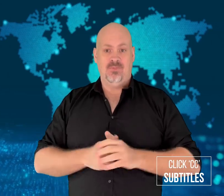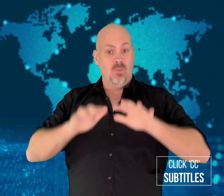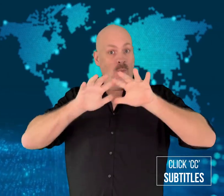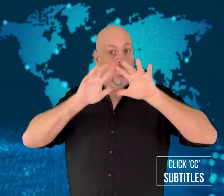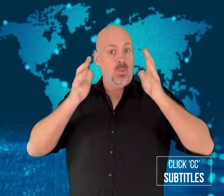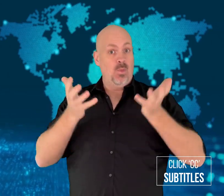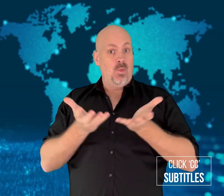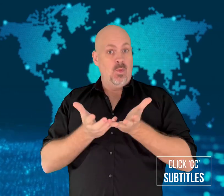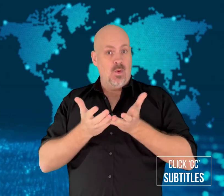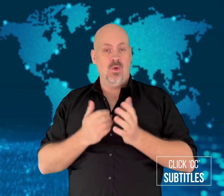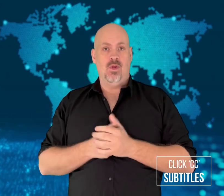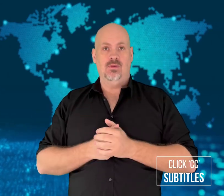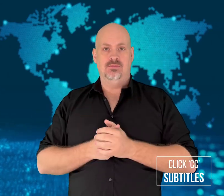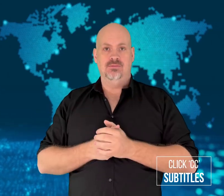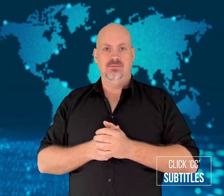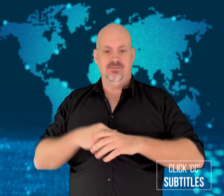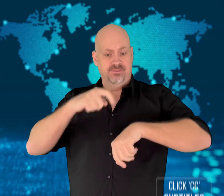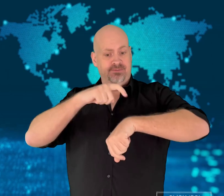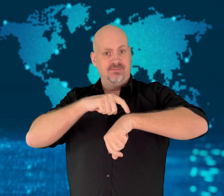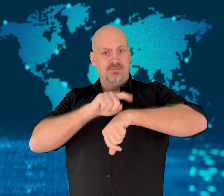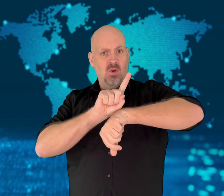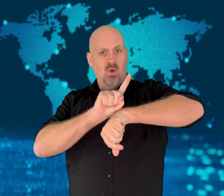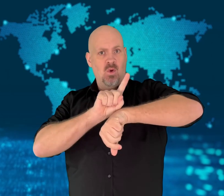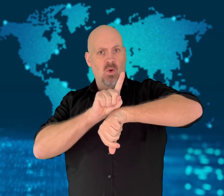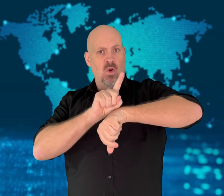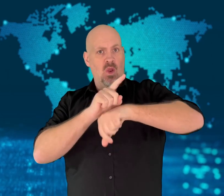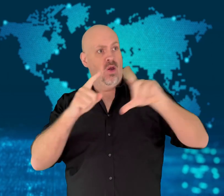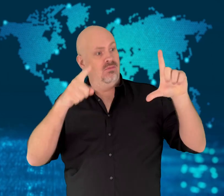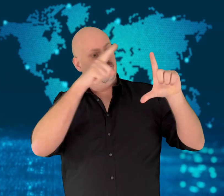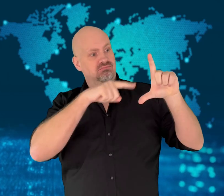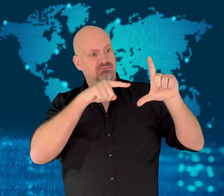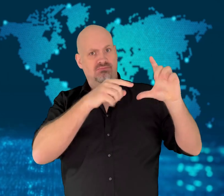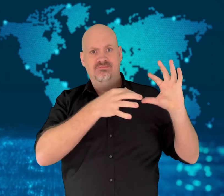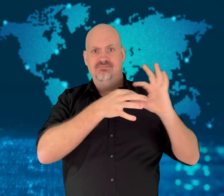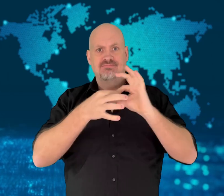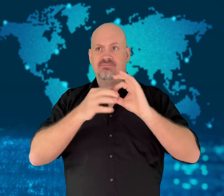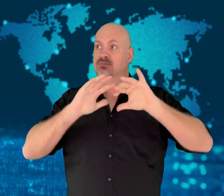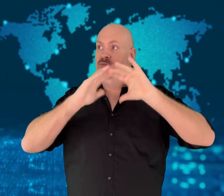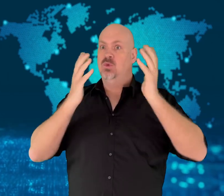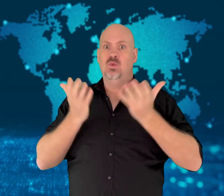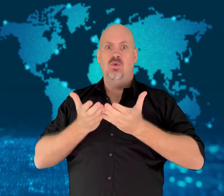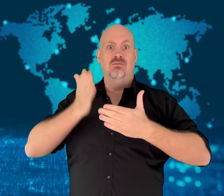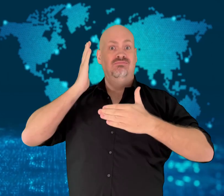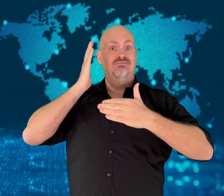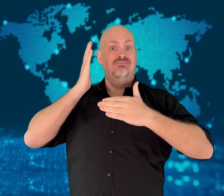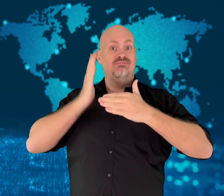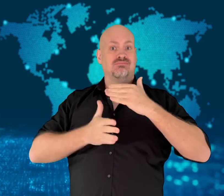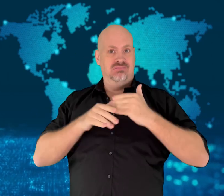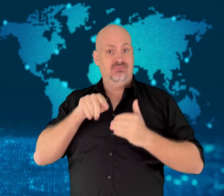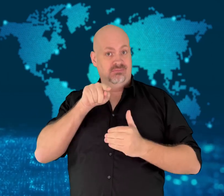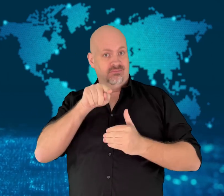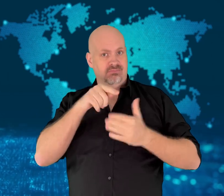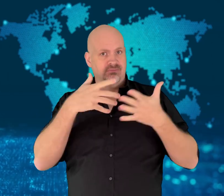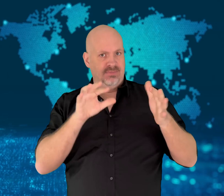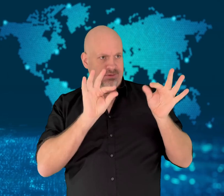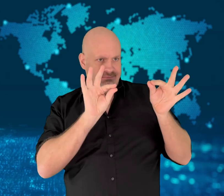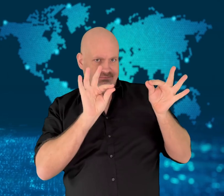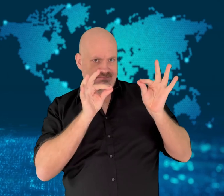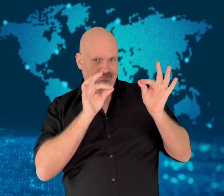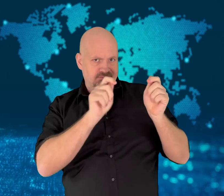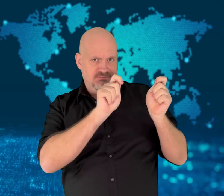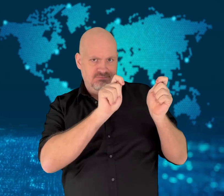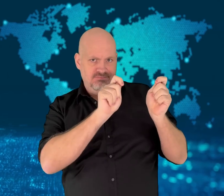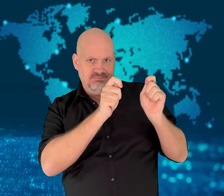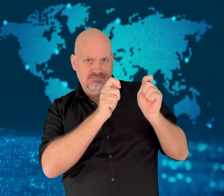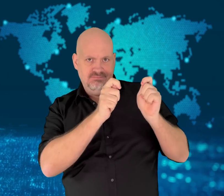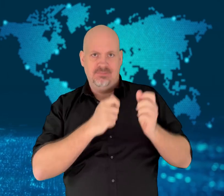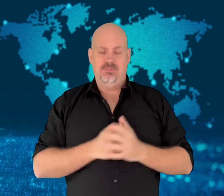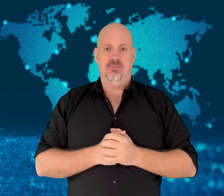Doomsday clock changes